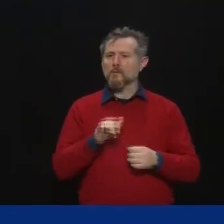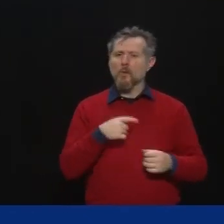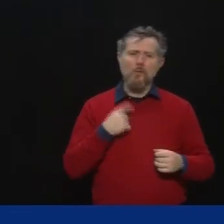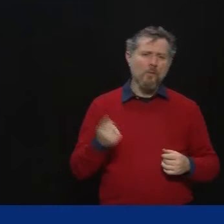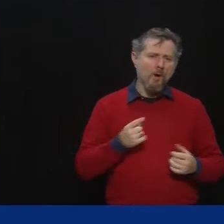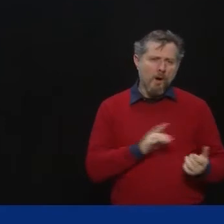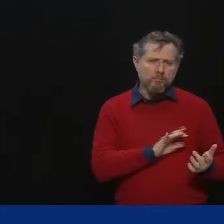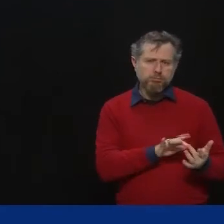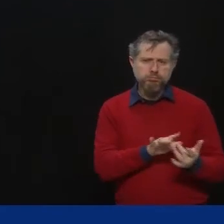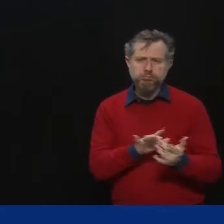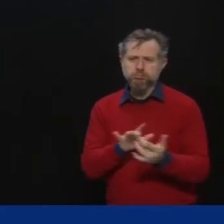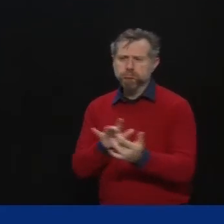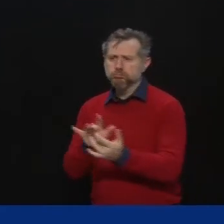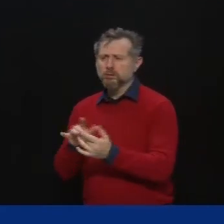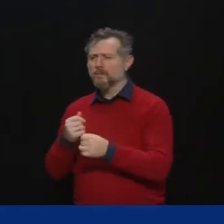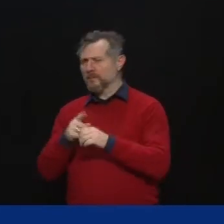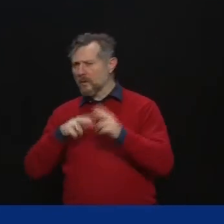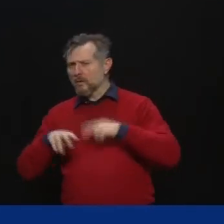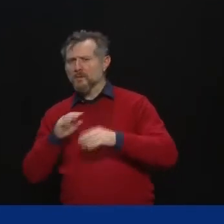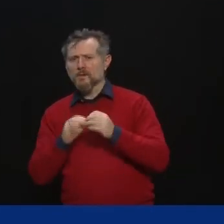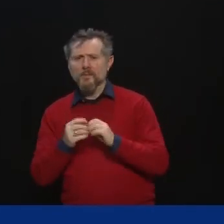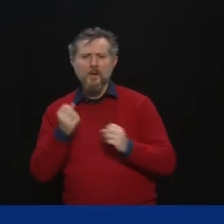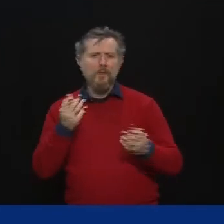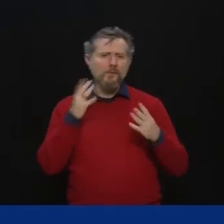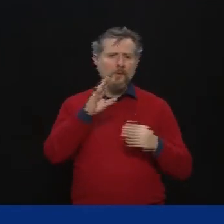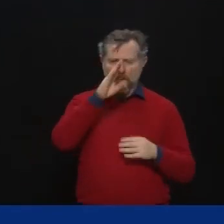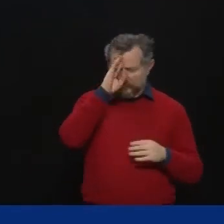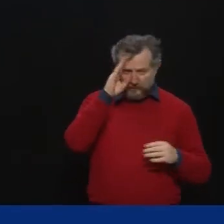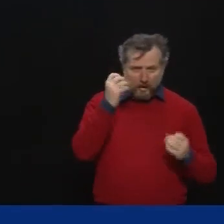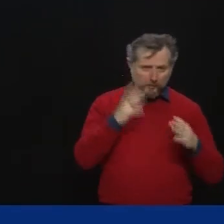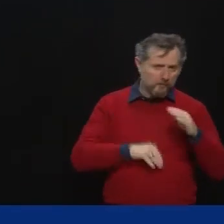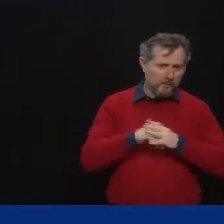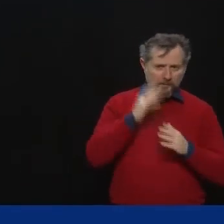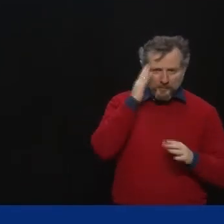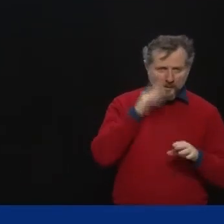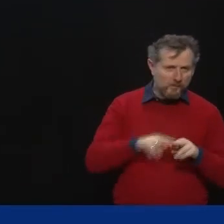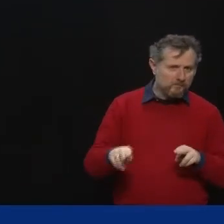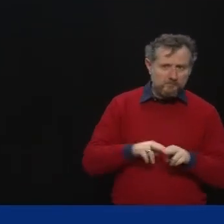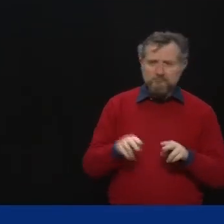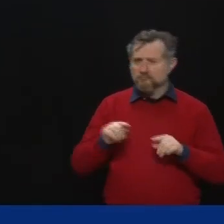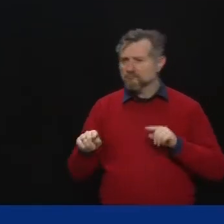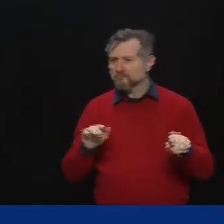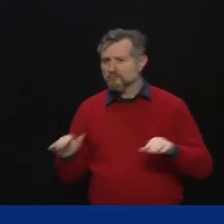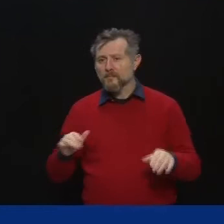SYSTEM BREAKS DOWN. VIGILANT, WE HAVE BEEN FIGHTS SO HARD AGAINST THIS AND IN